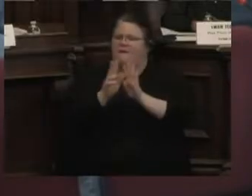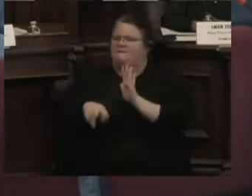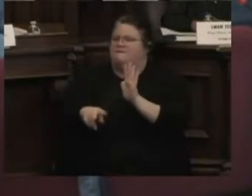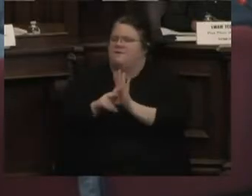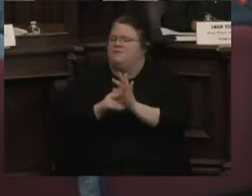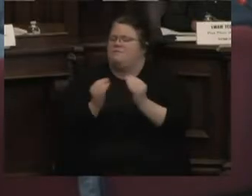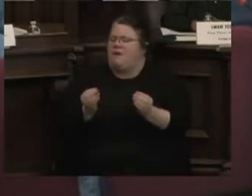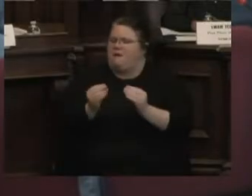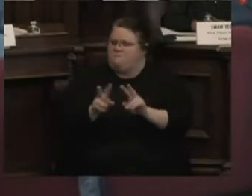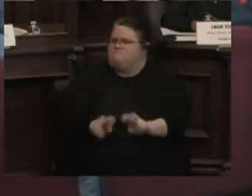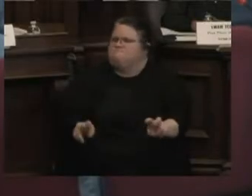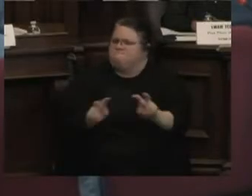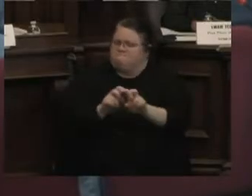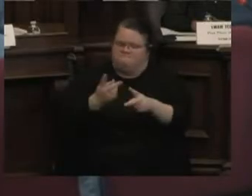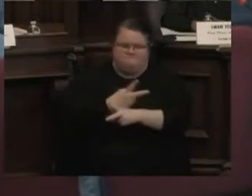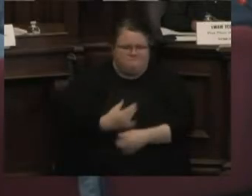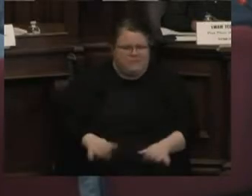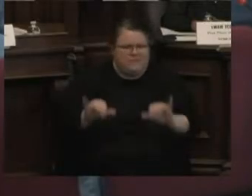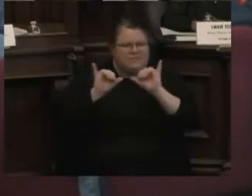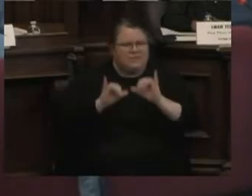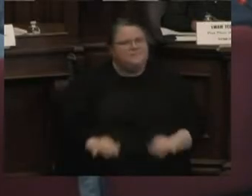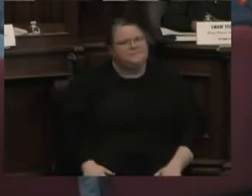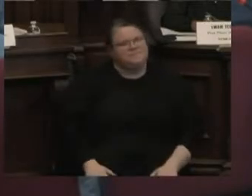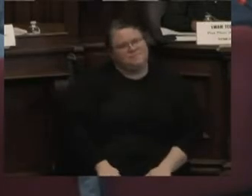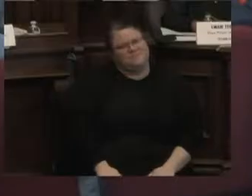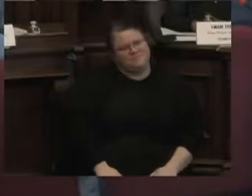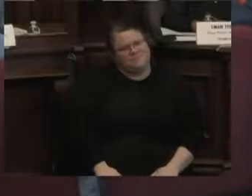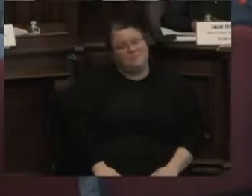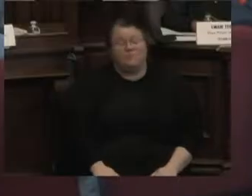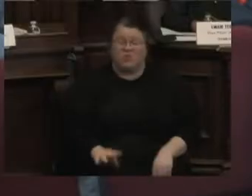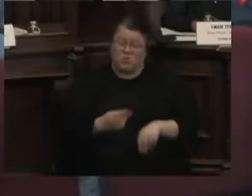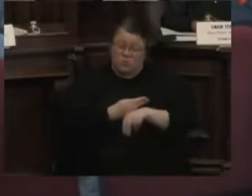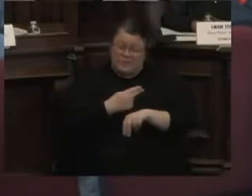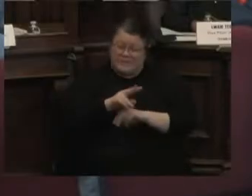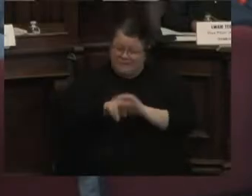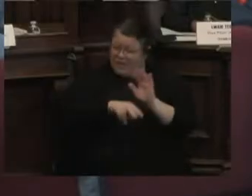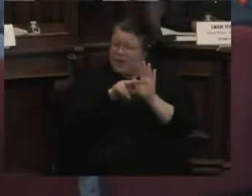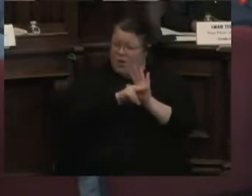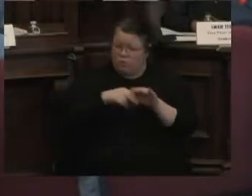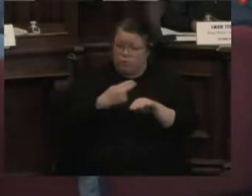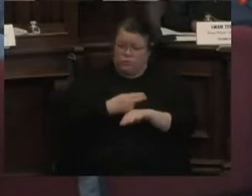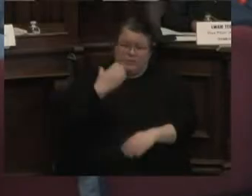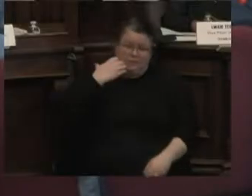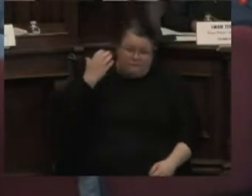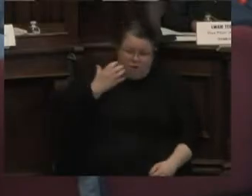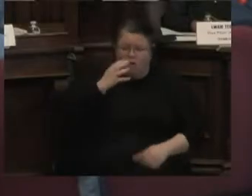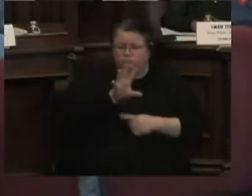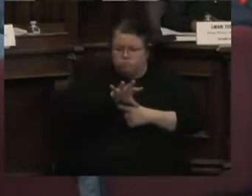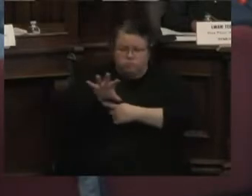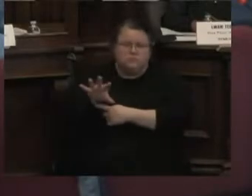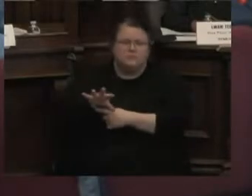take my executive director report and turn it into a video,